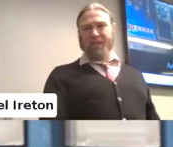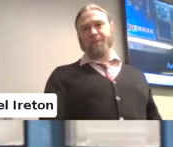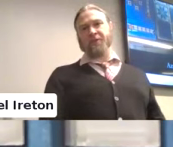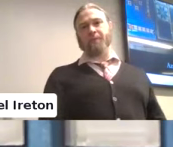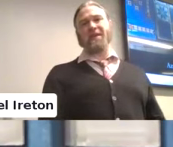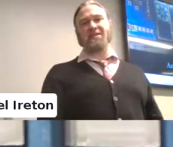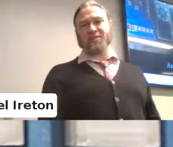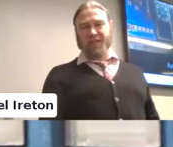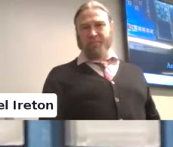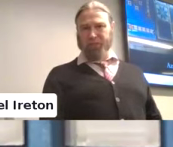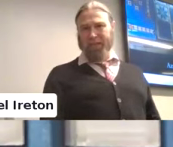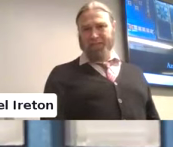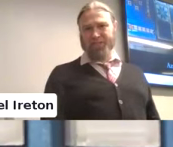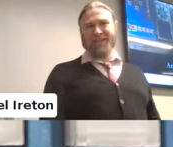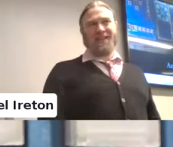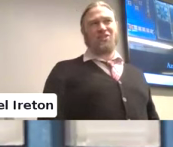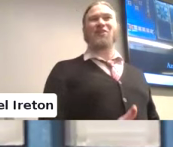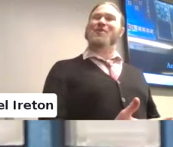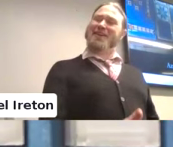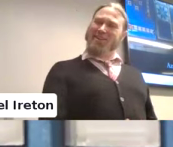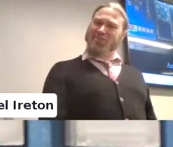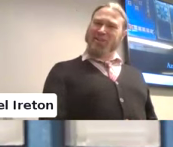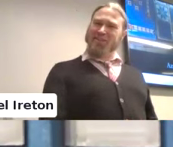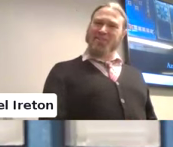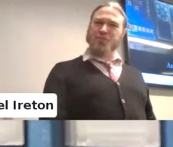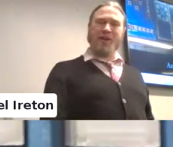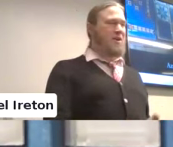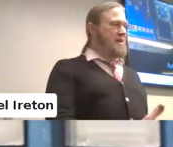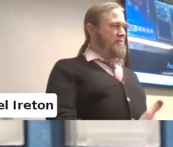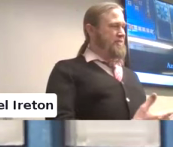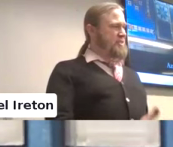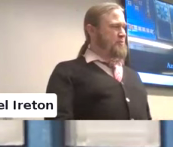And I think which are cheaper than game itself that you could have these overlay that is are clear.